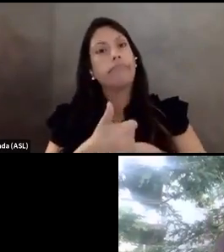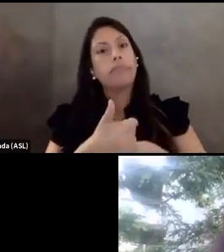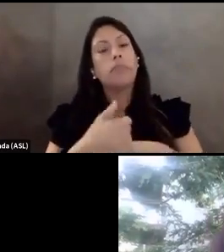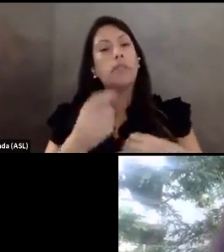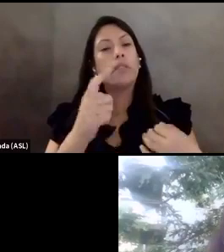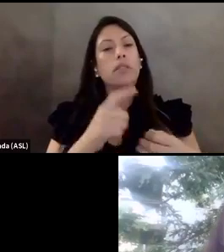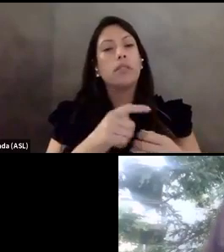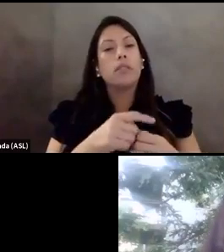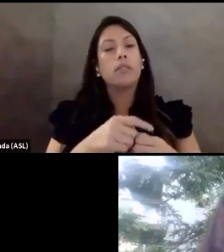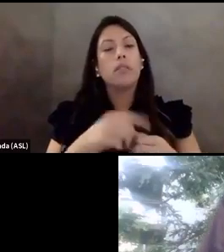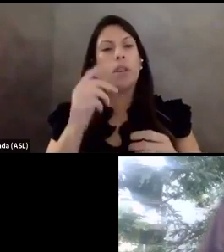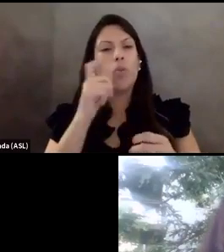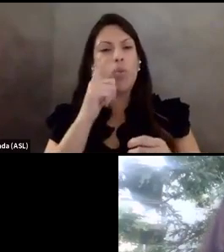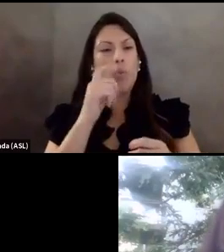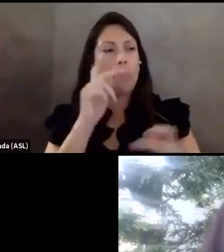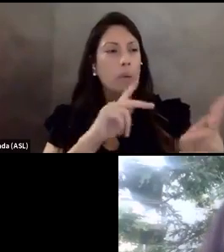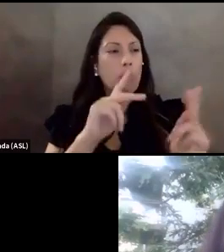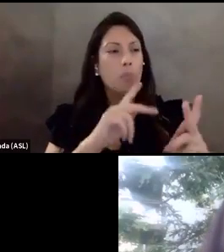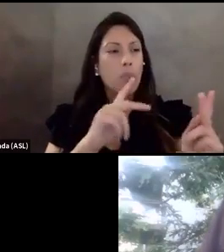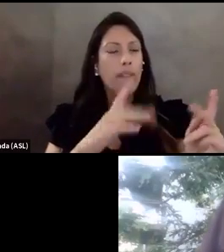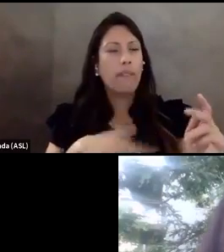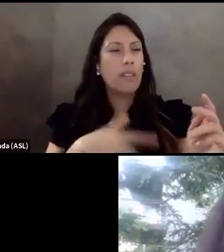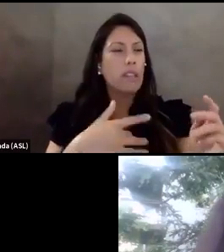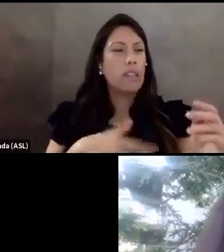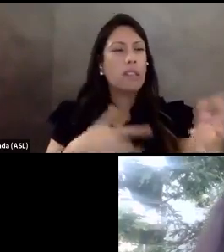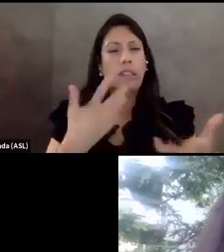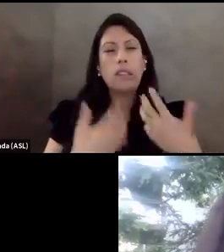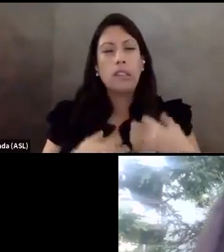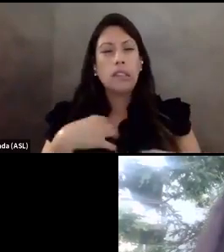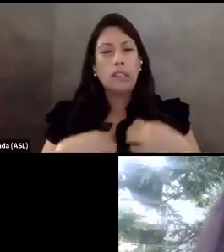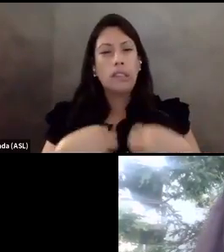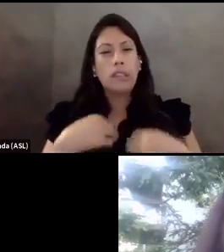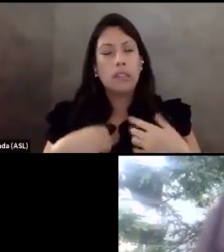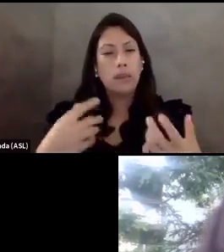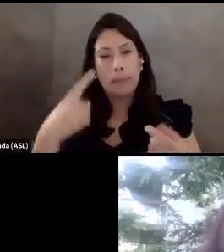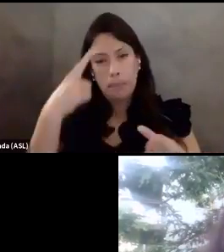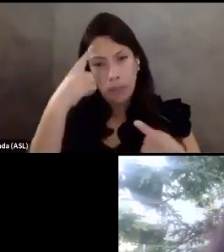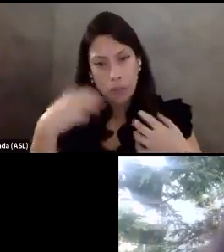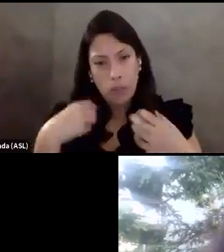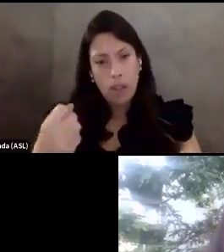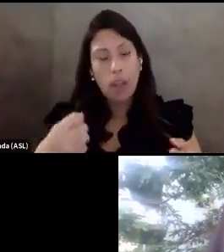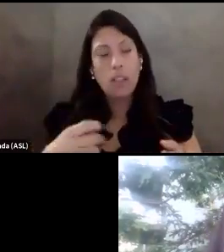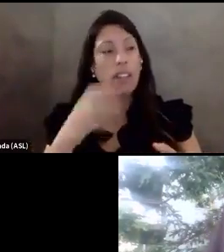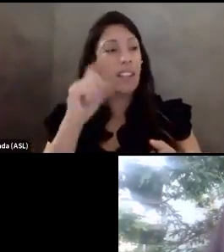dealing some with mental health or any issues, they'd like to just have somebody to talk to.